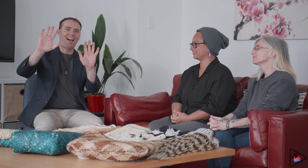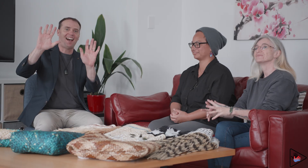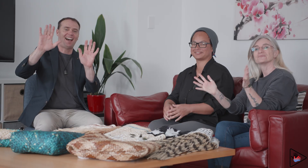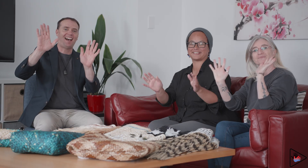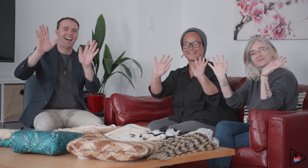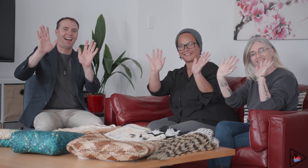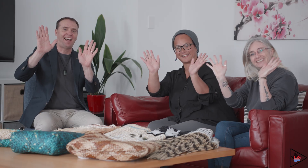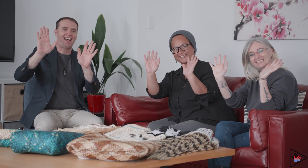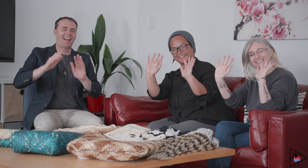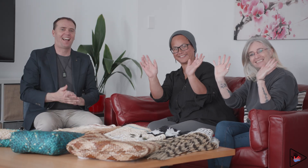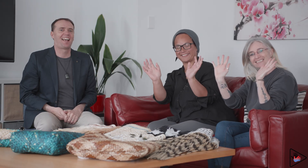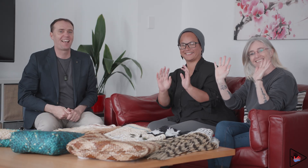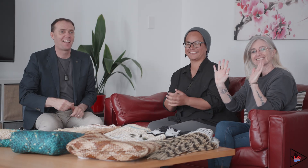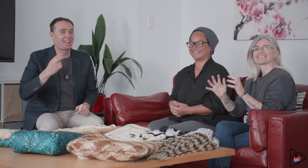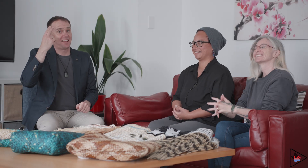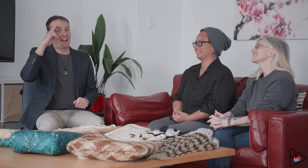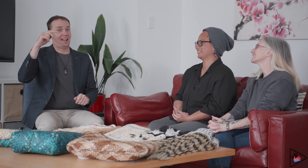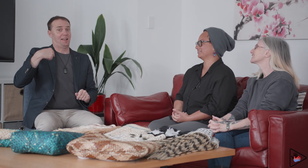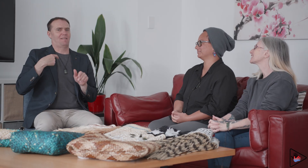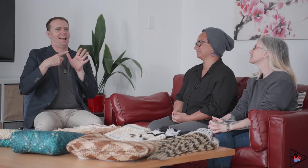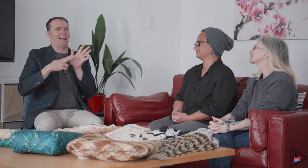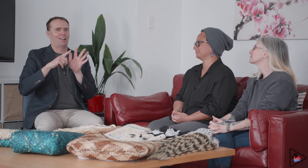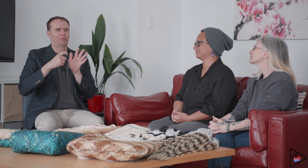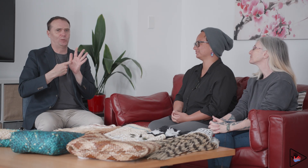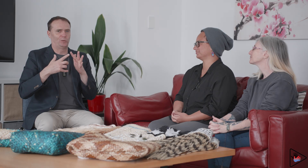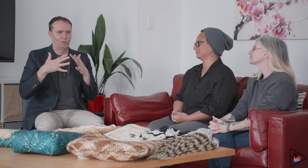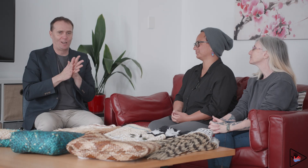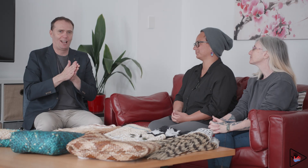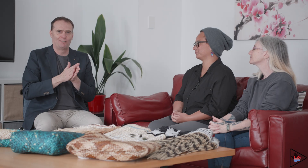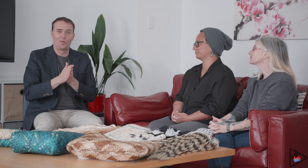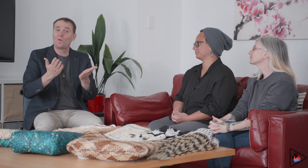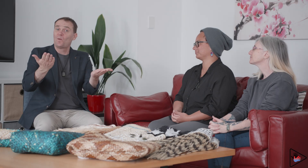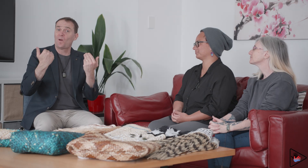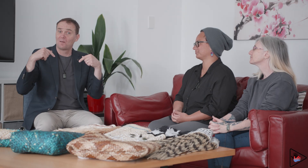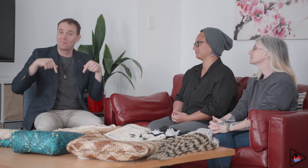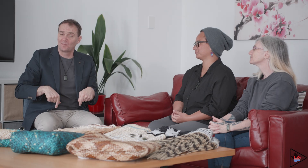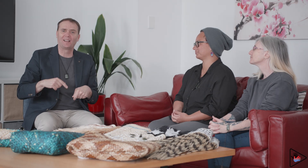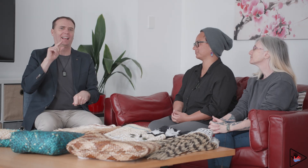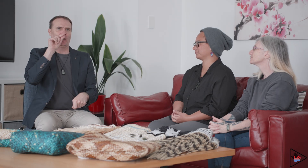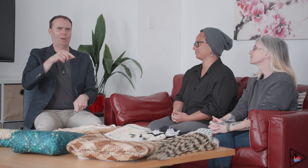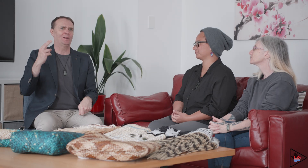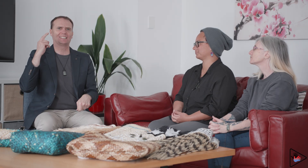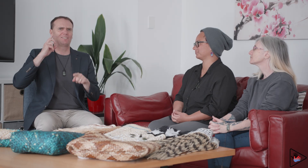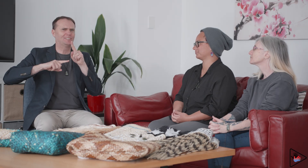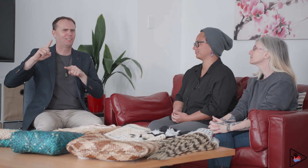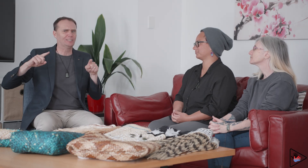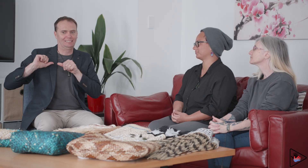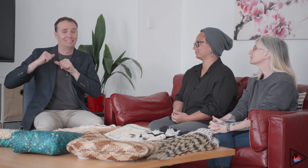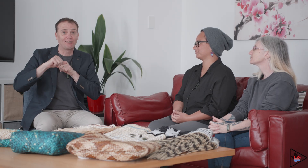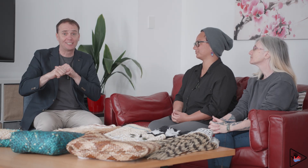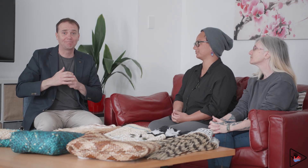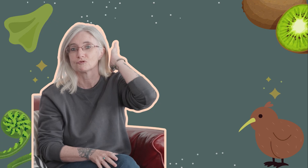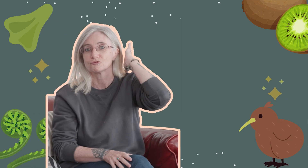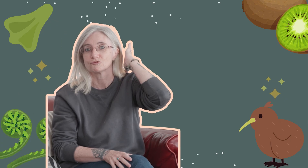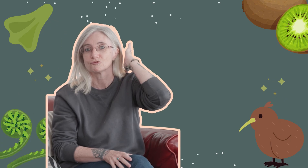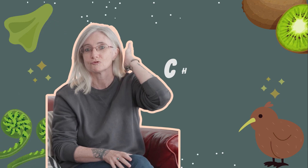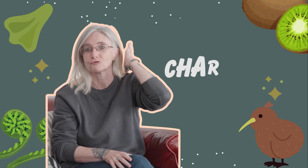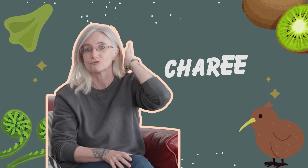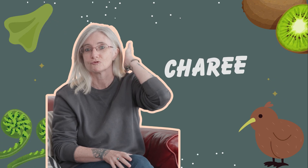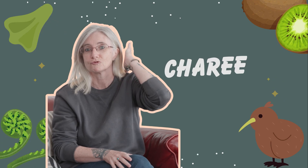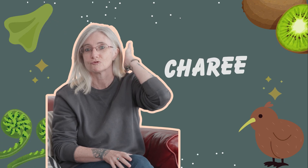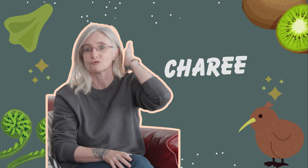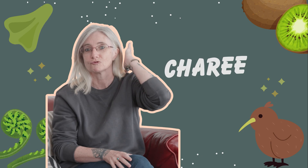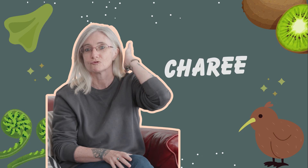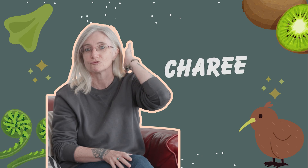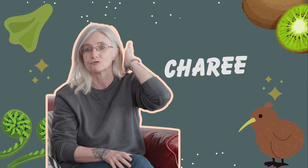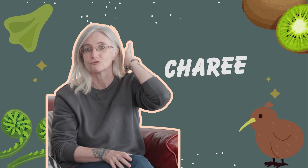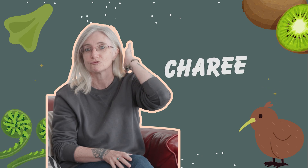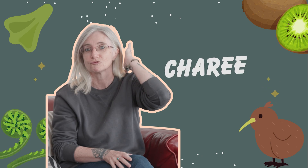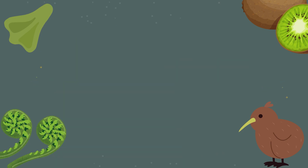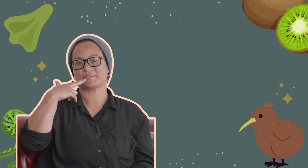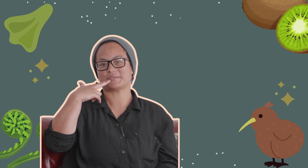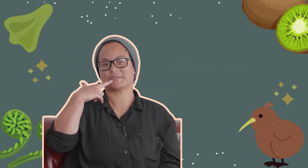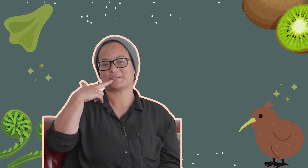Hello everybody. My name is Andrew and welcome to the Deaf Kiwi Diversity series.